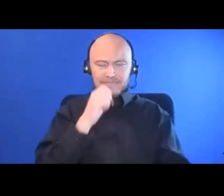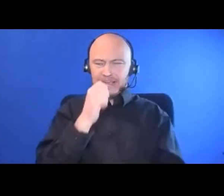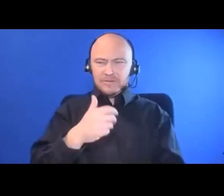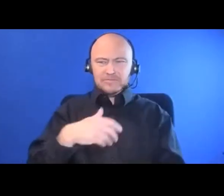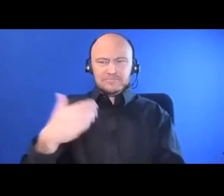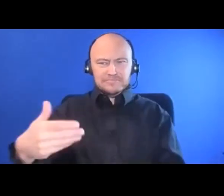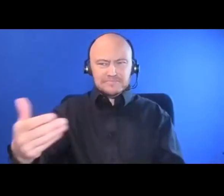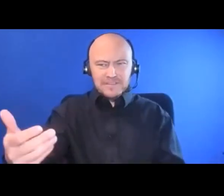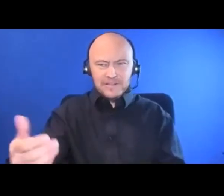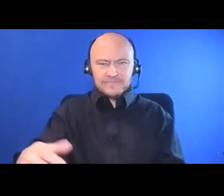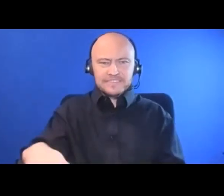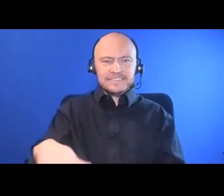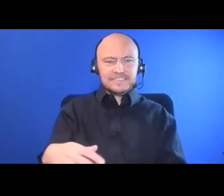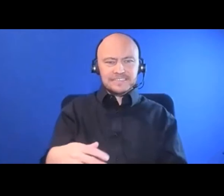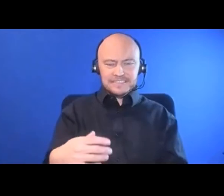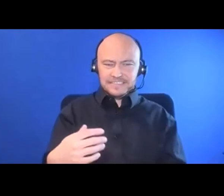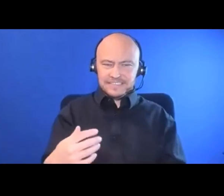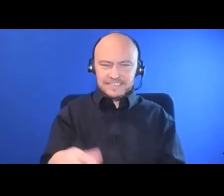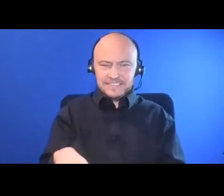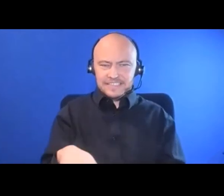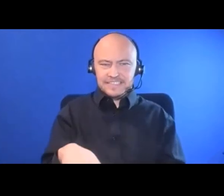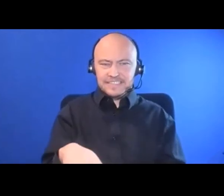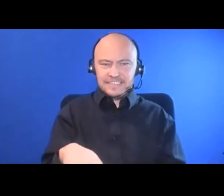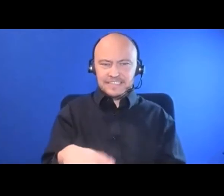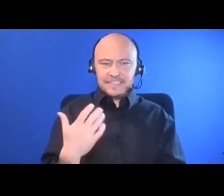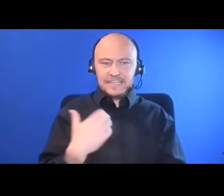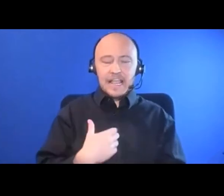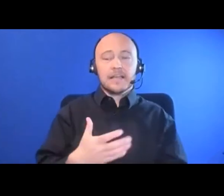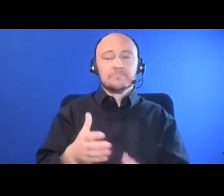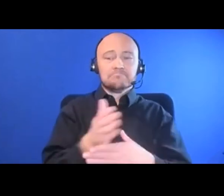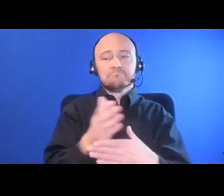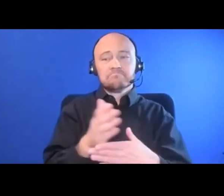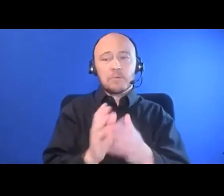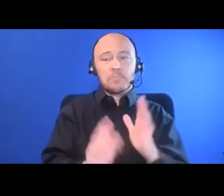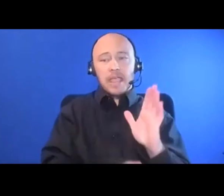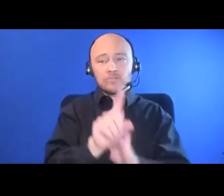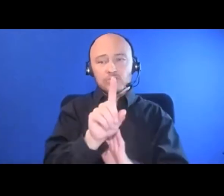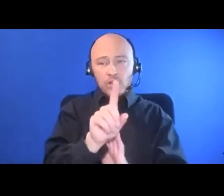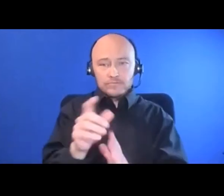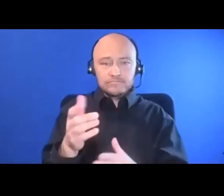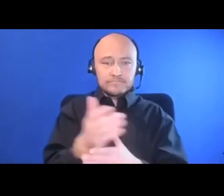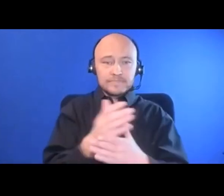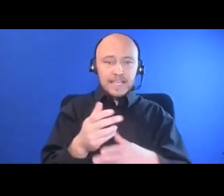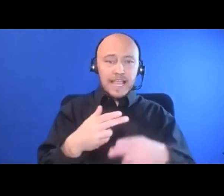but I'm average height, I was average weight before the pandemic